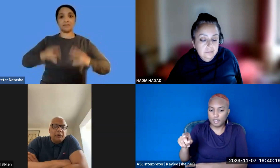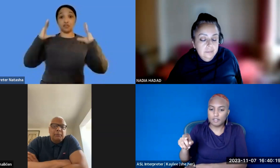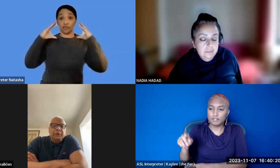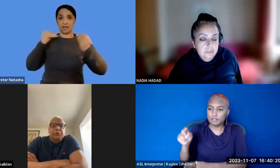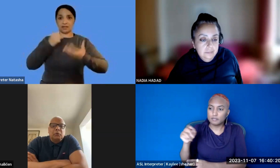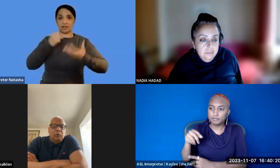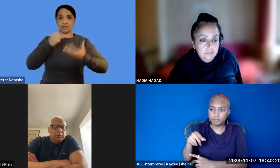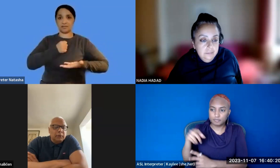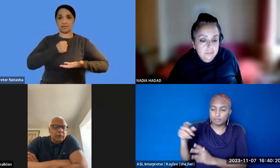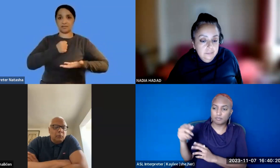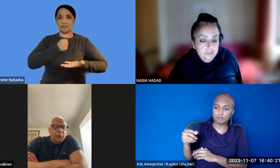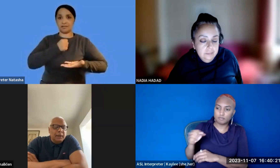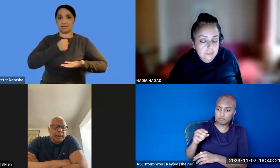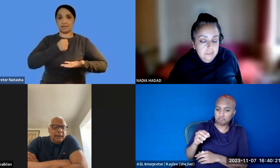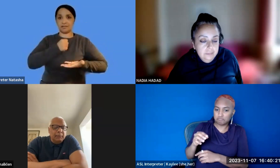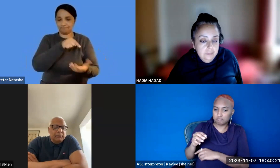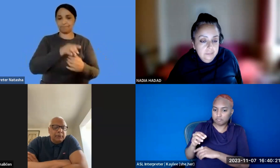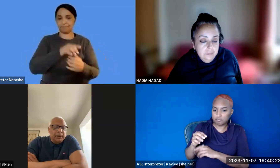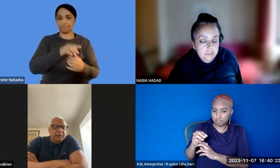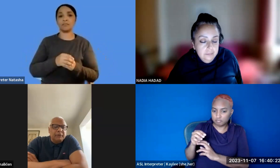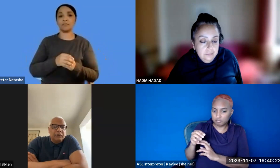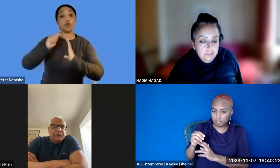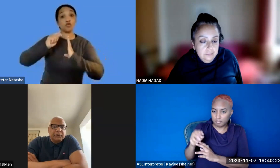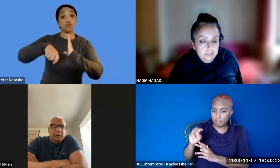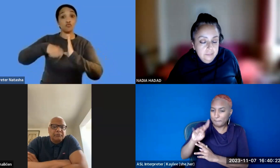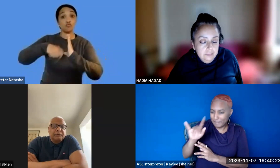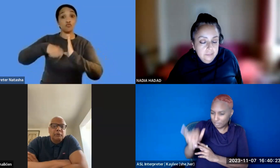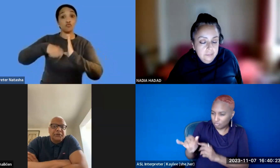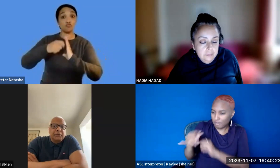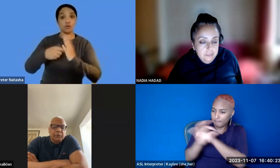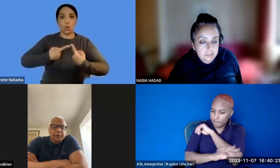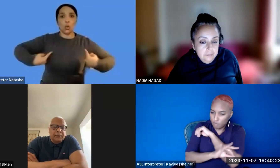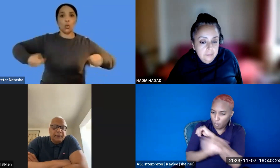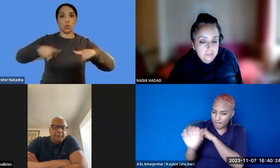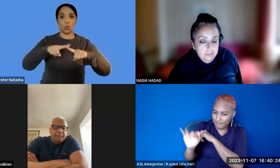The program is called We Are Able and it focuses on food security.